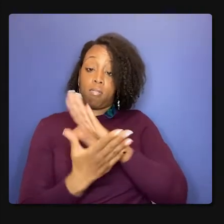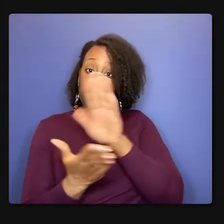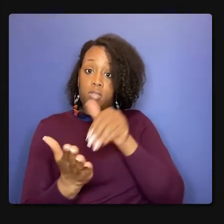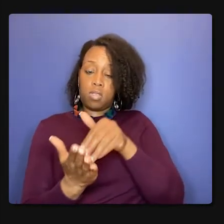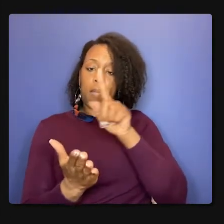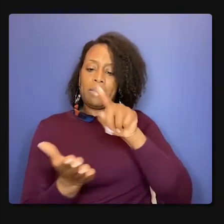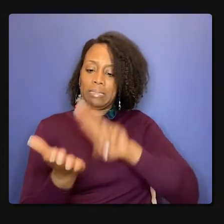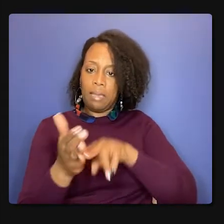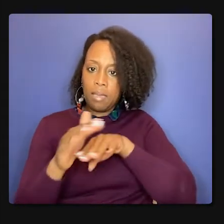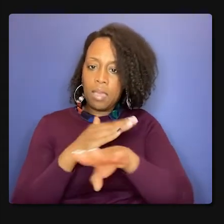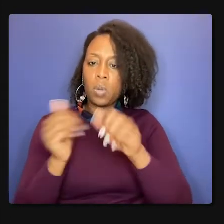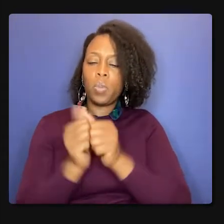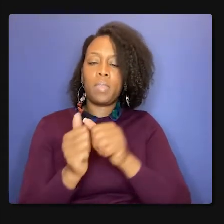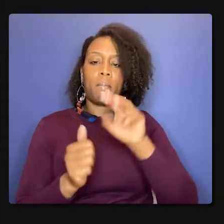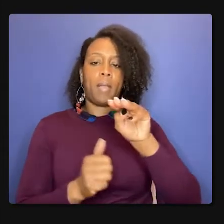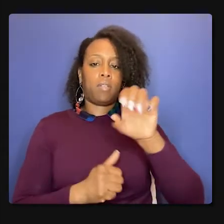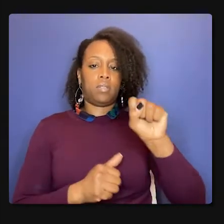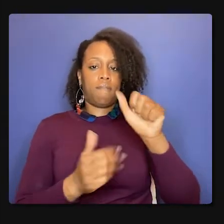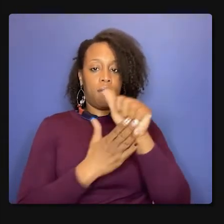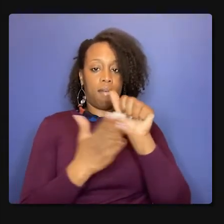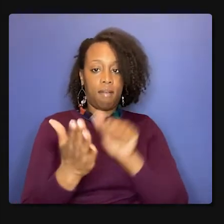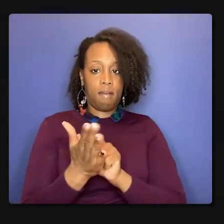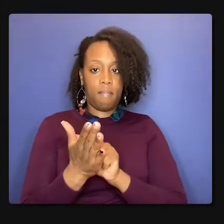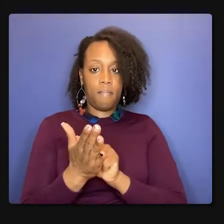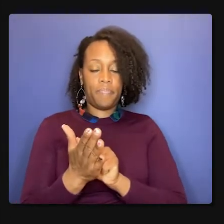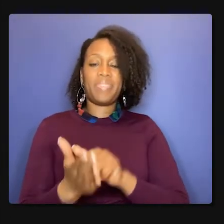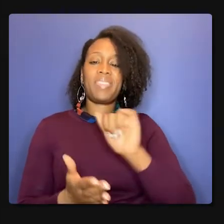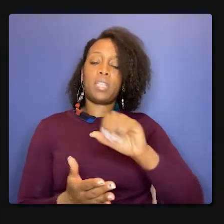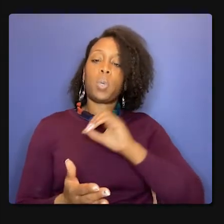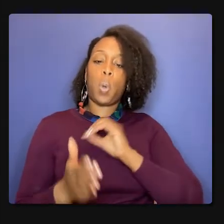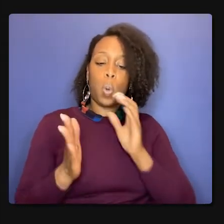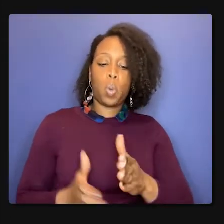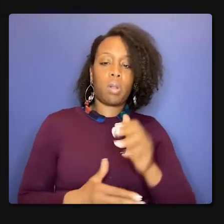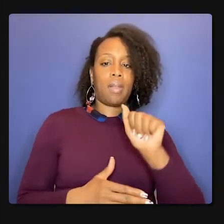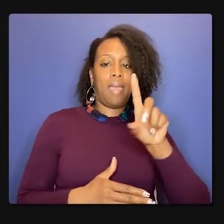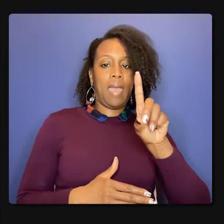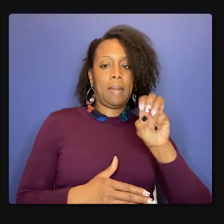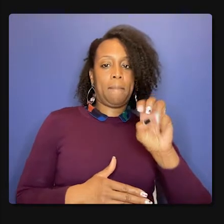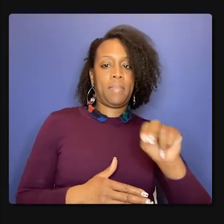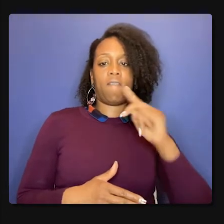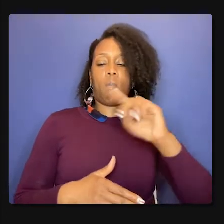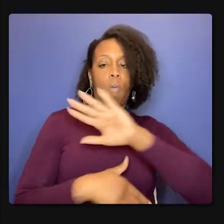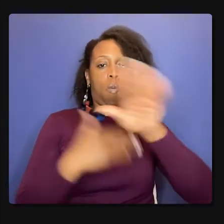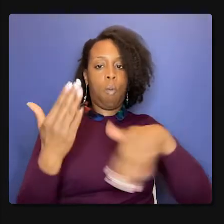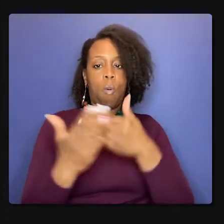you'll need to sign in with a Microsoft account. That will be the owner and admin for the entire account.